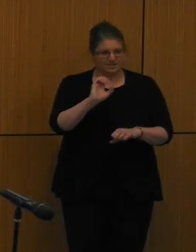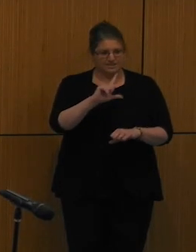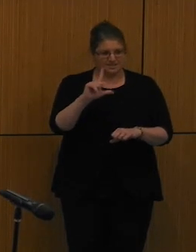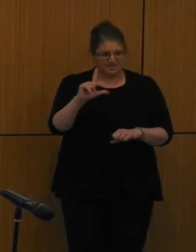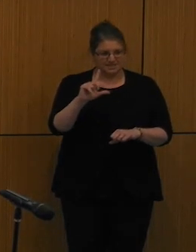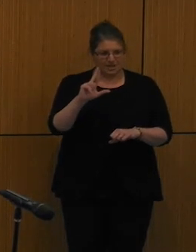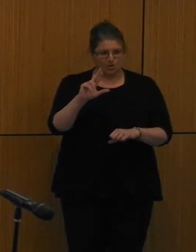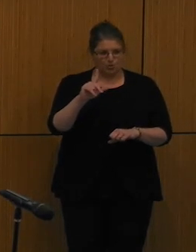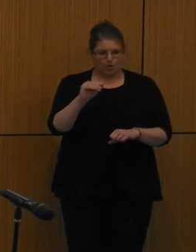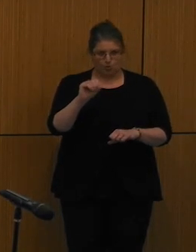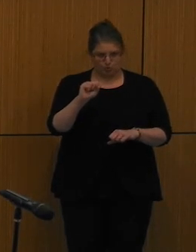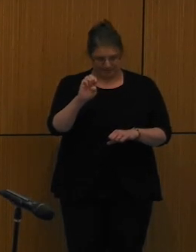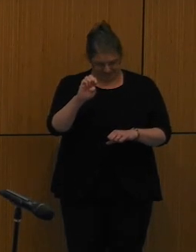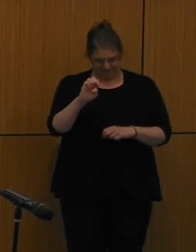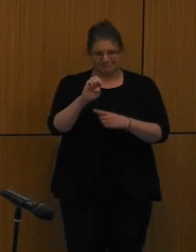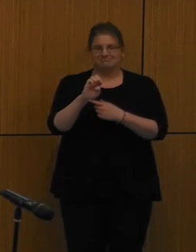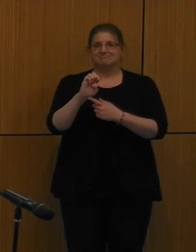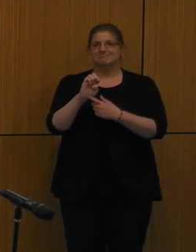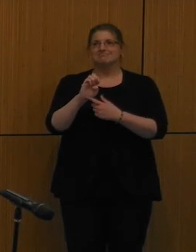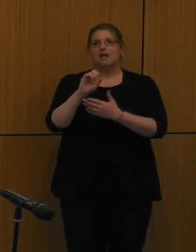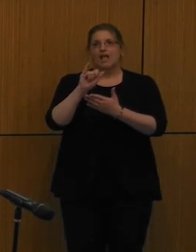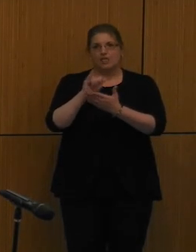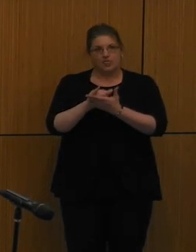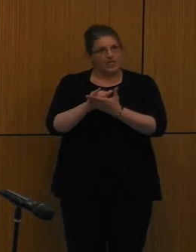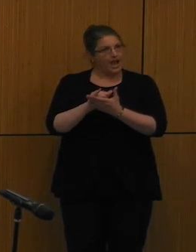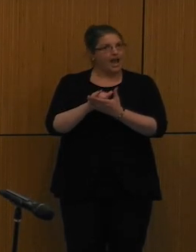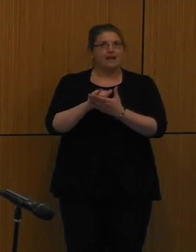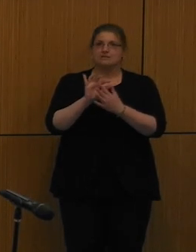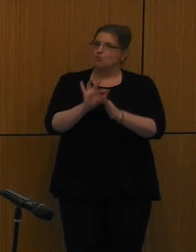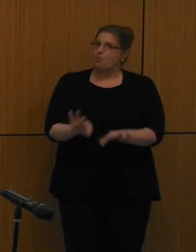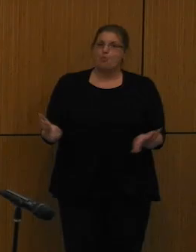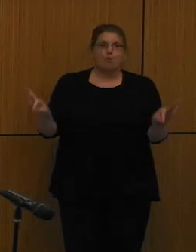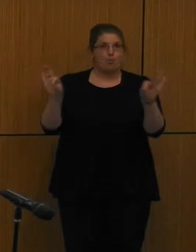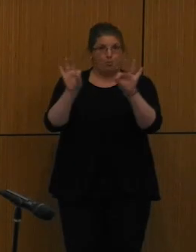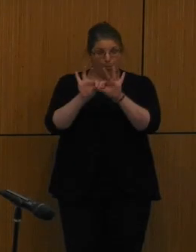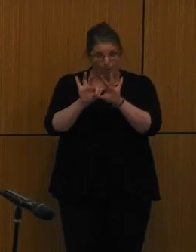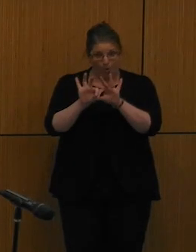And it's an important, very recalcitrant component of lab material, very resistant to degradation.